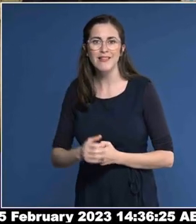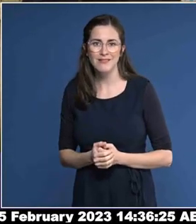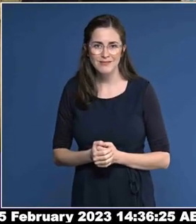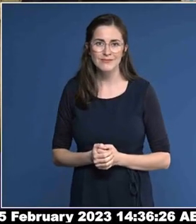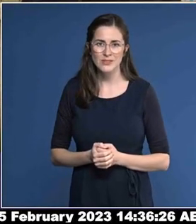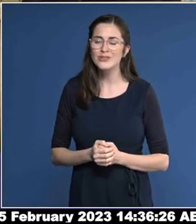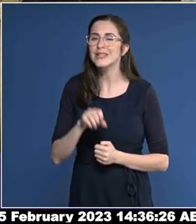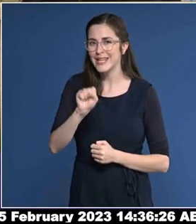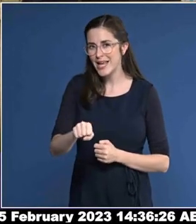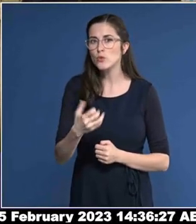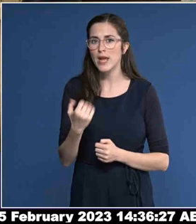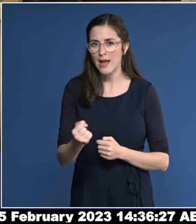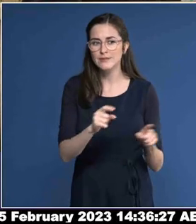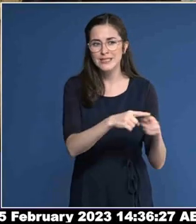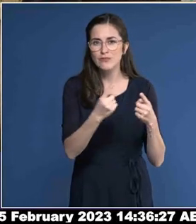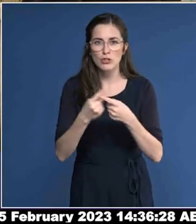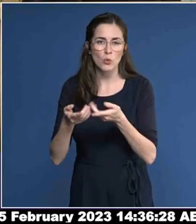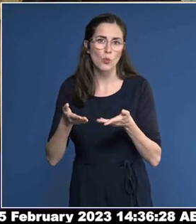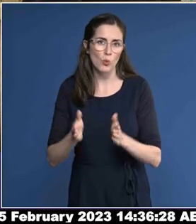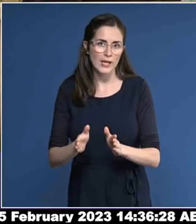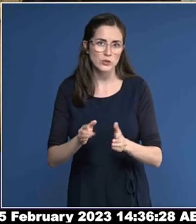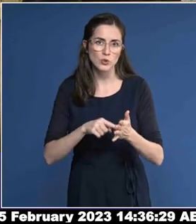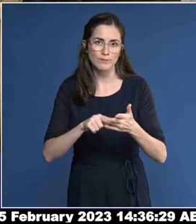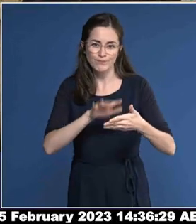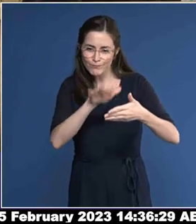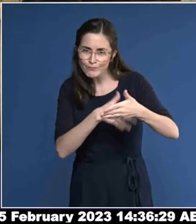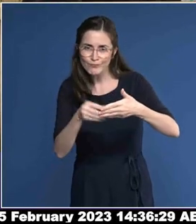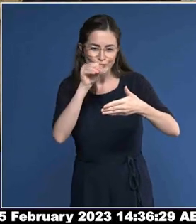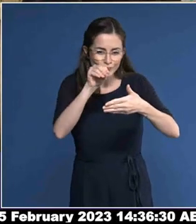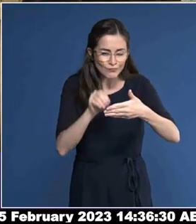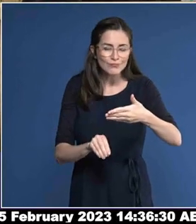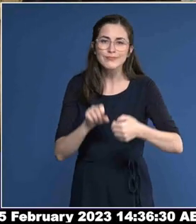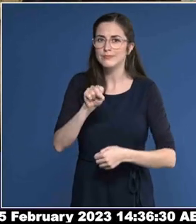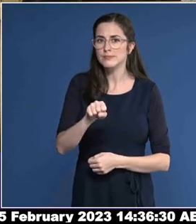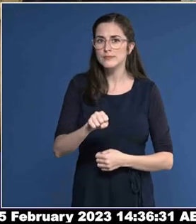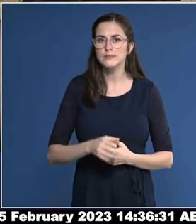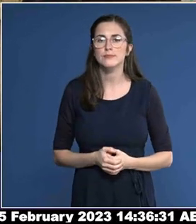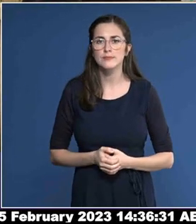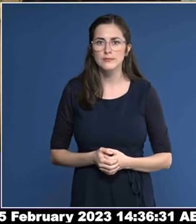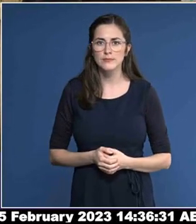any concerns. MS EASTMAN: To what extent have any of your organisations looked beyond